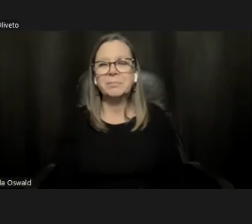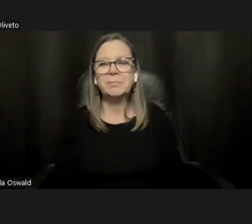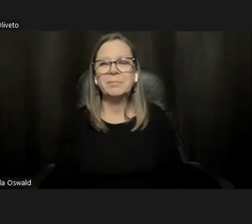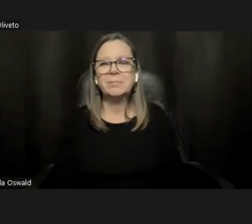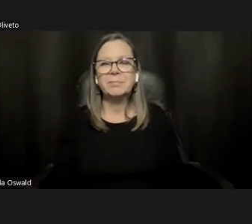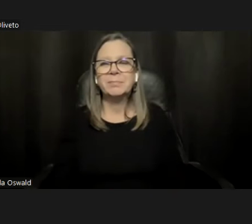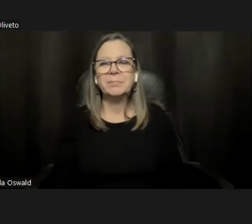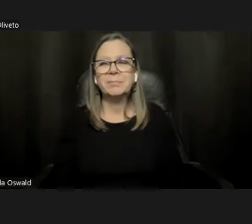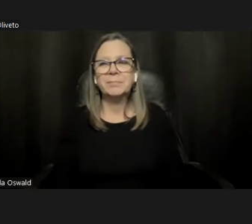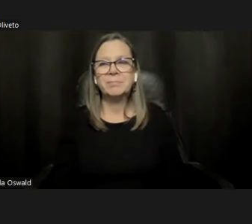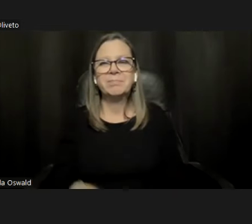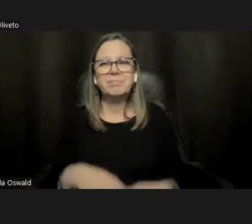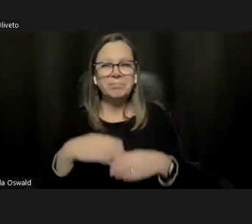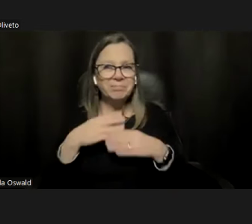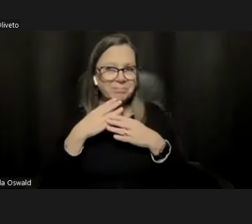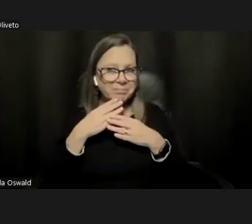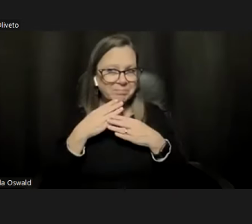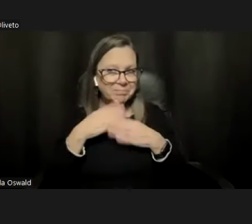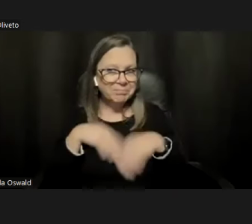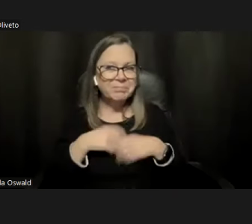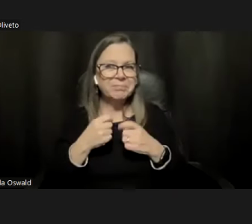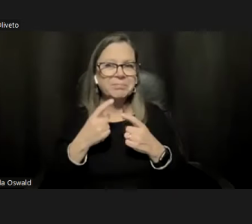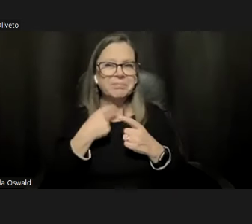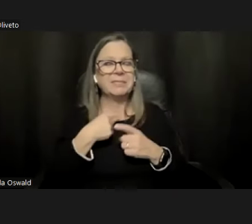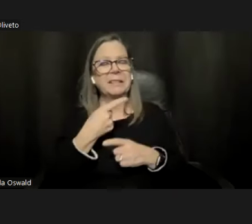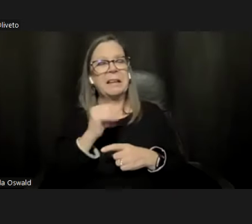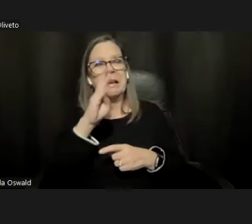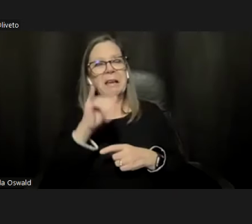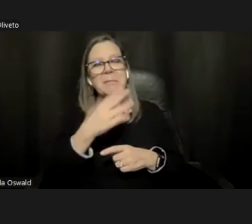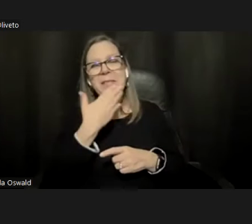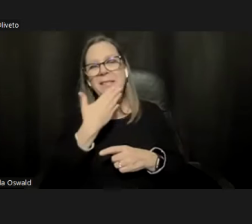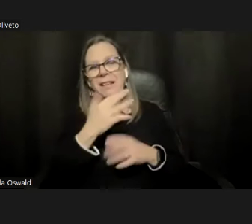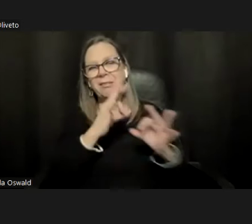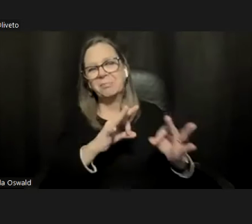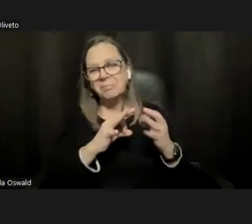This is Gabby. Thank you so much for that great report.